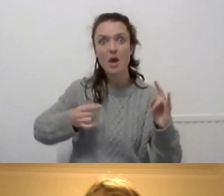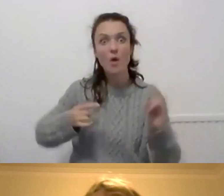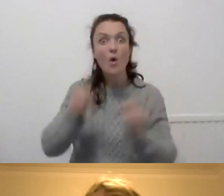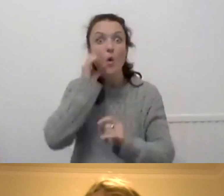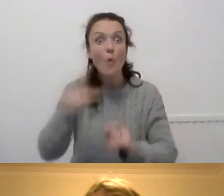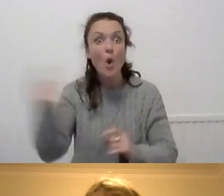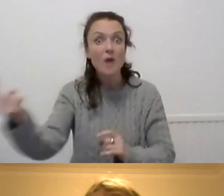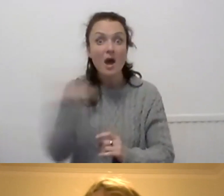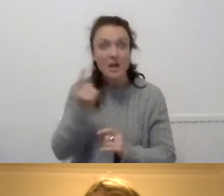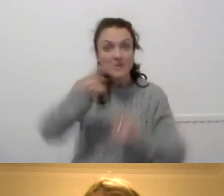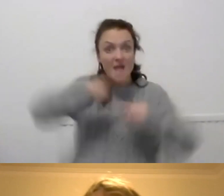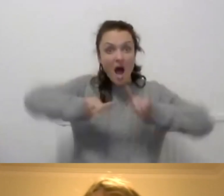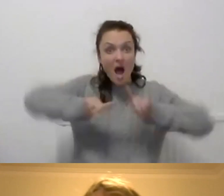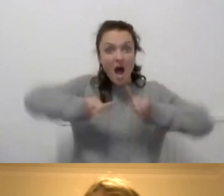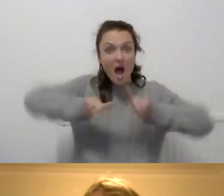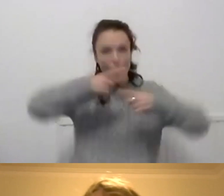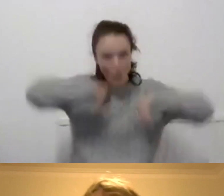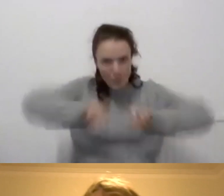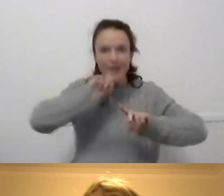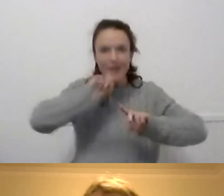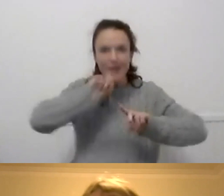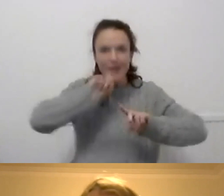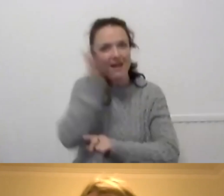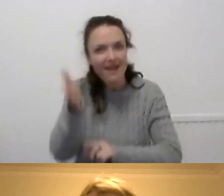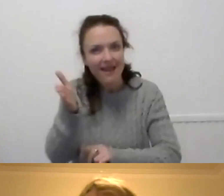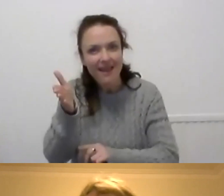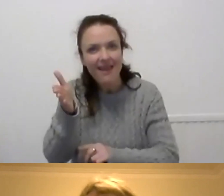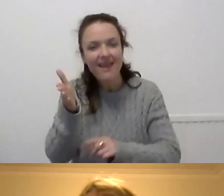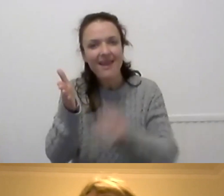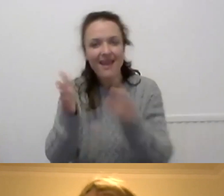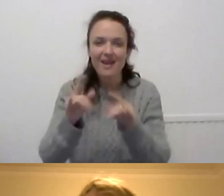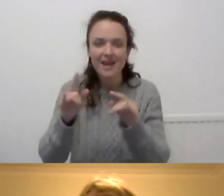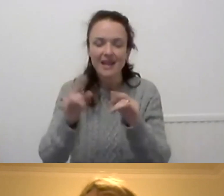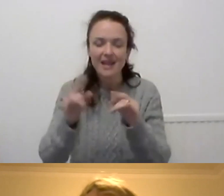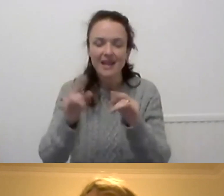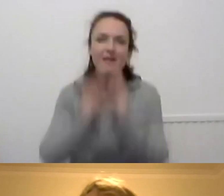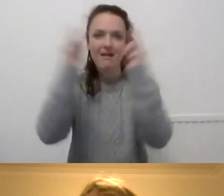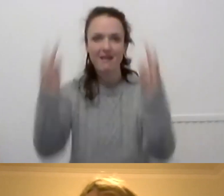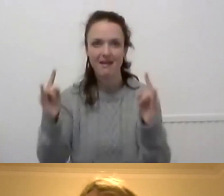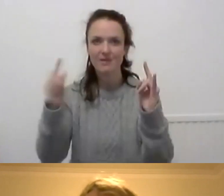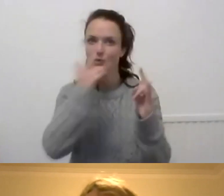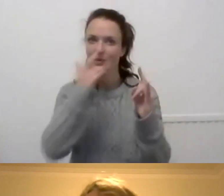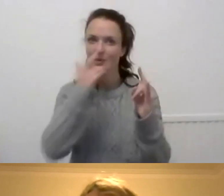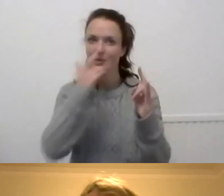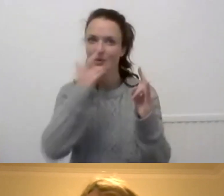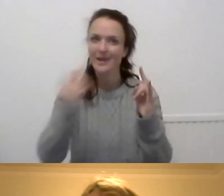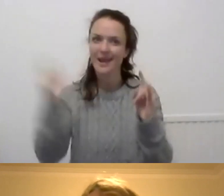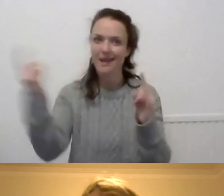hopefully be developed and finalized over the next few weeks. And then we'll be out. And, you know, when we were working with the Pfizer vaccine, which as Charlie said earlier,